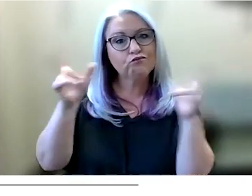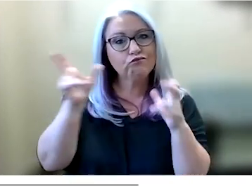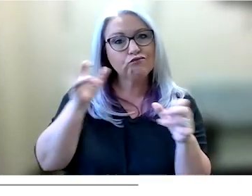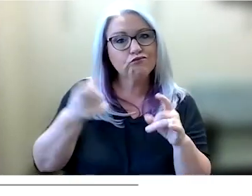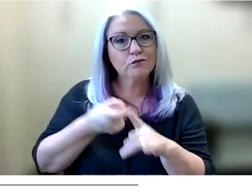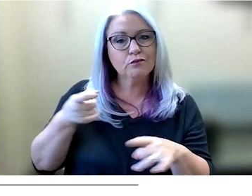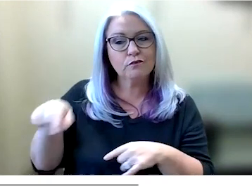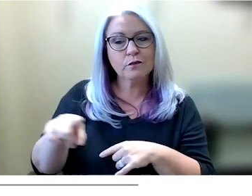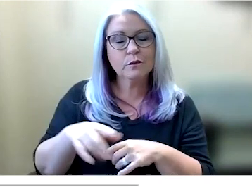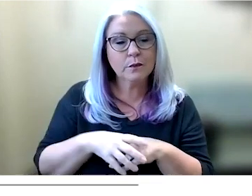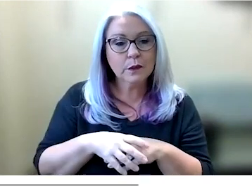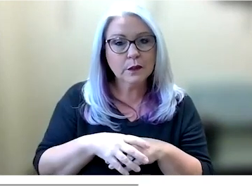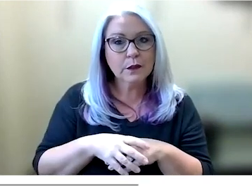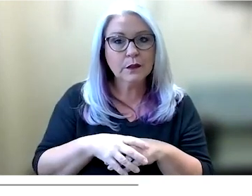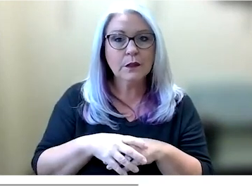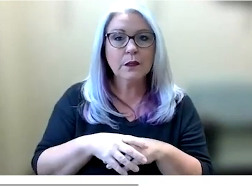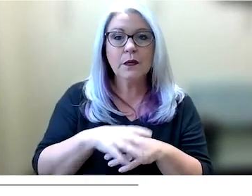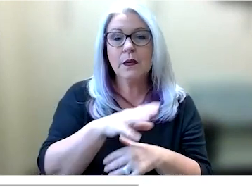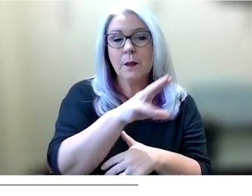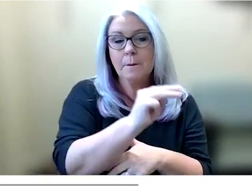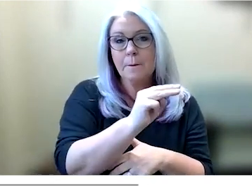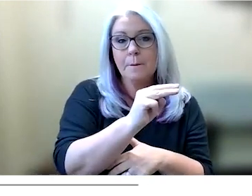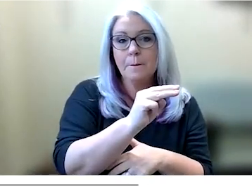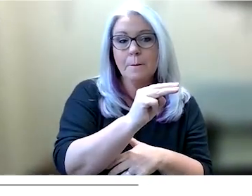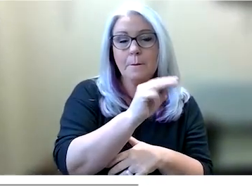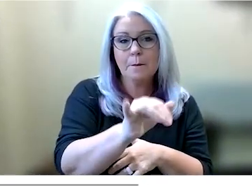one of them is myalgic-encephalomyelitis